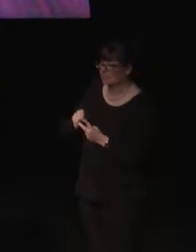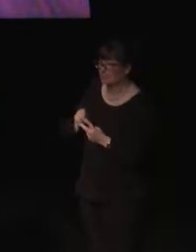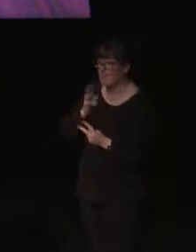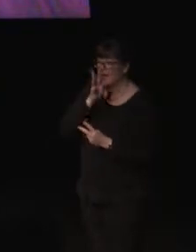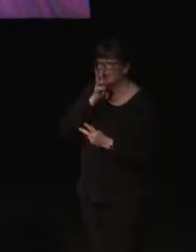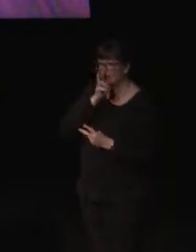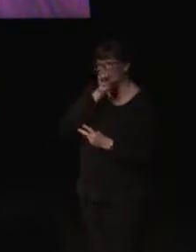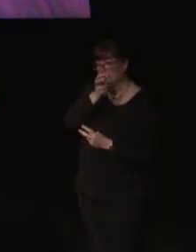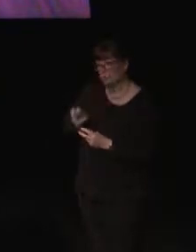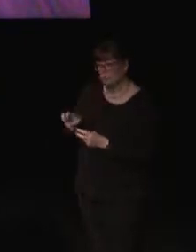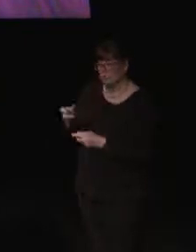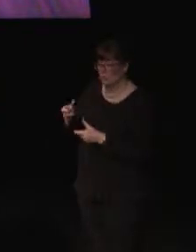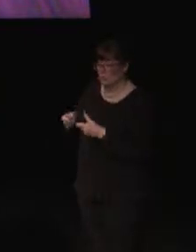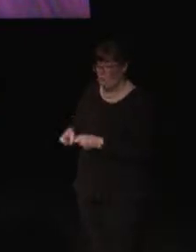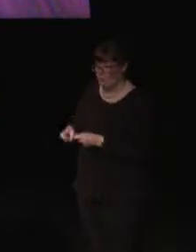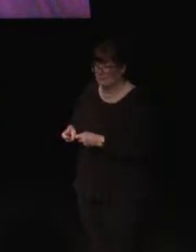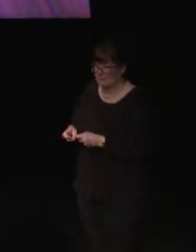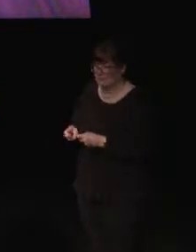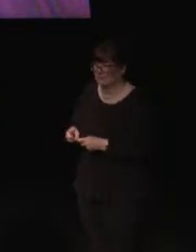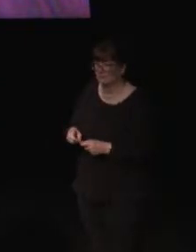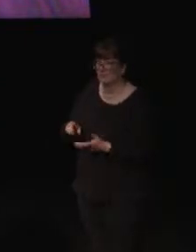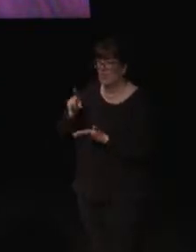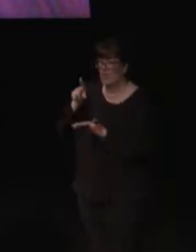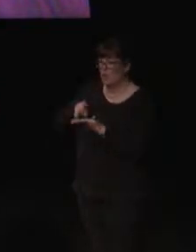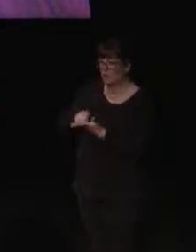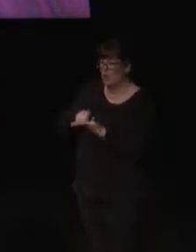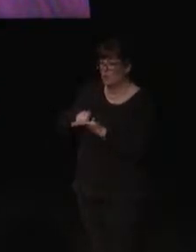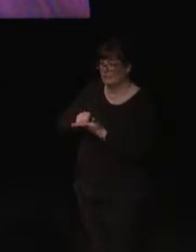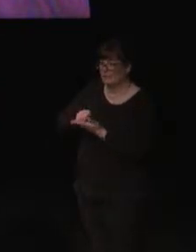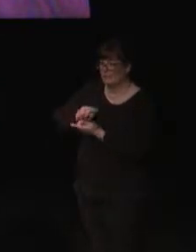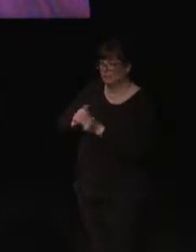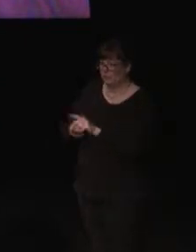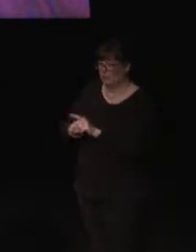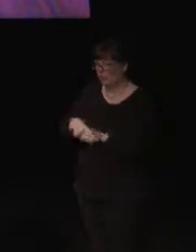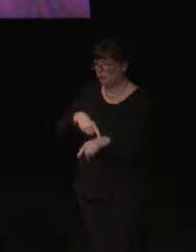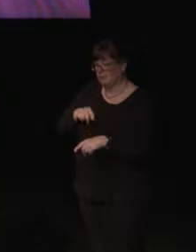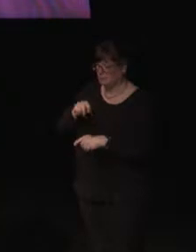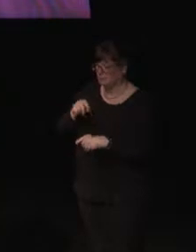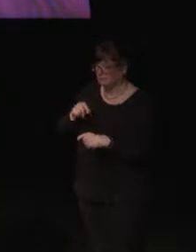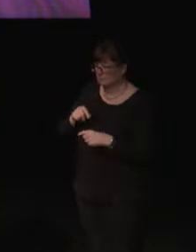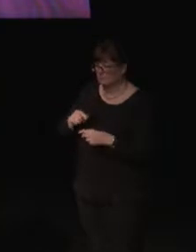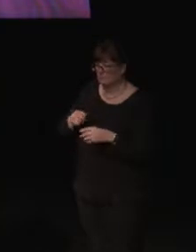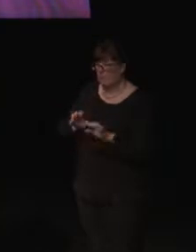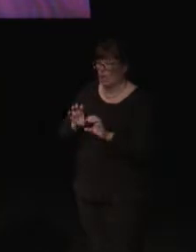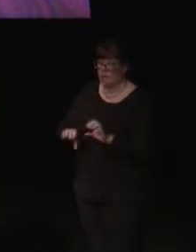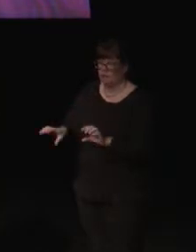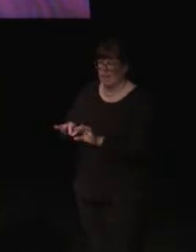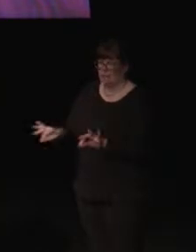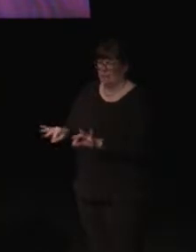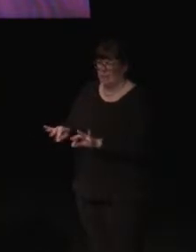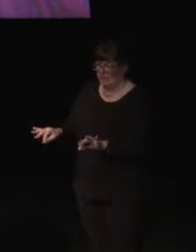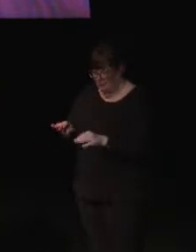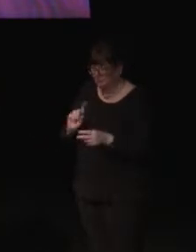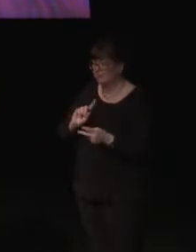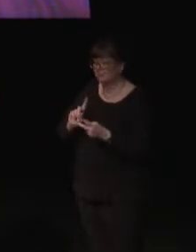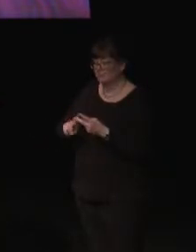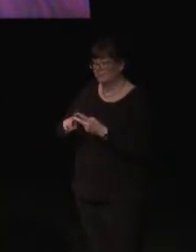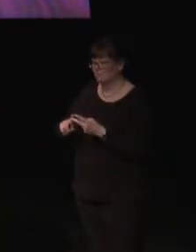Some people call this "transcription", or closed captioning of in-game chat. The other one is Text-to-Speech.